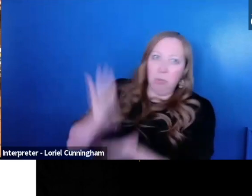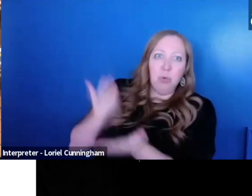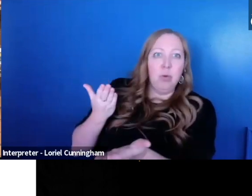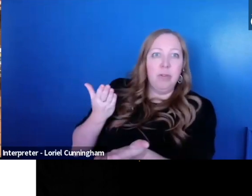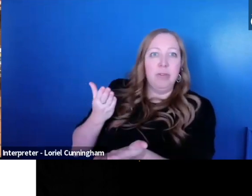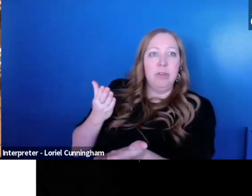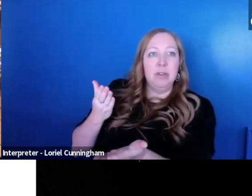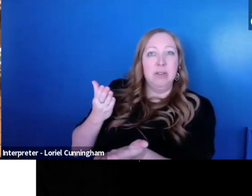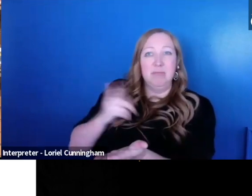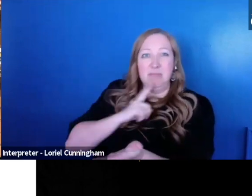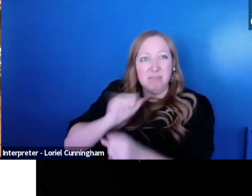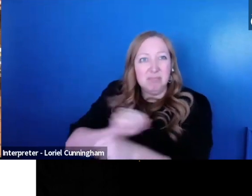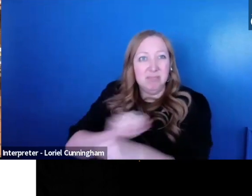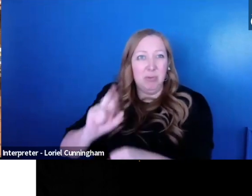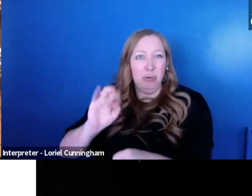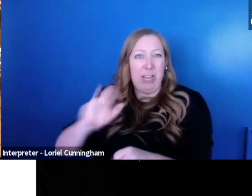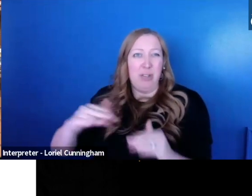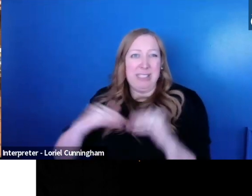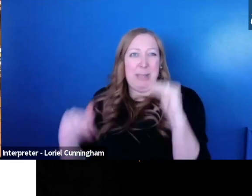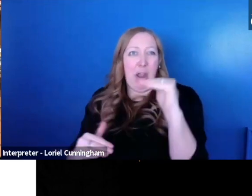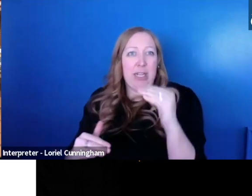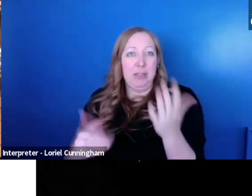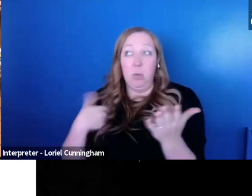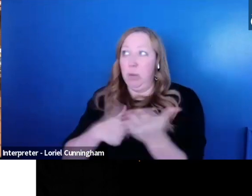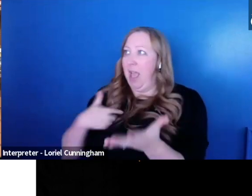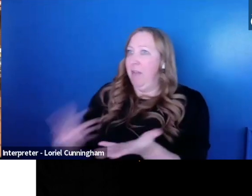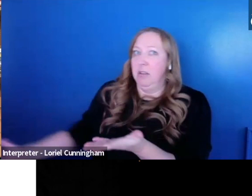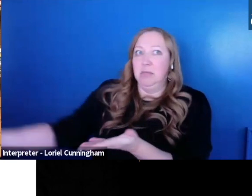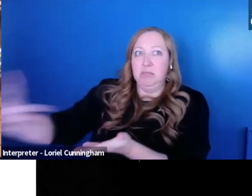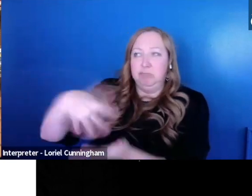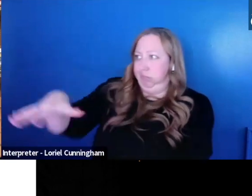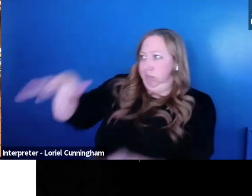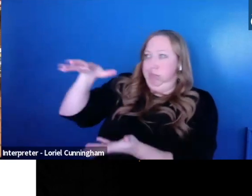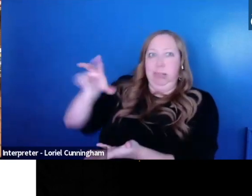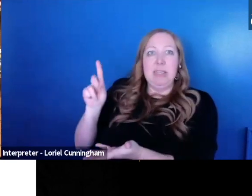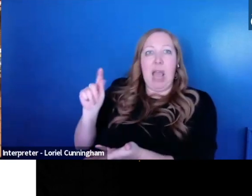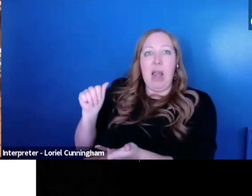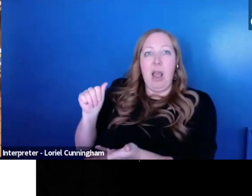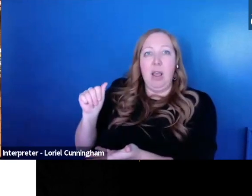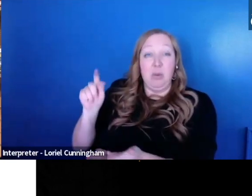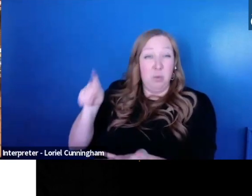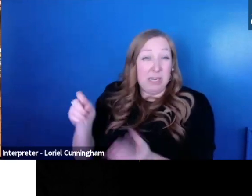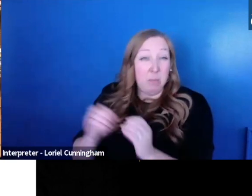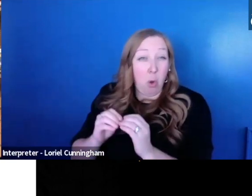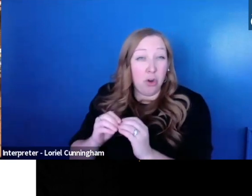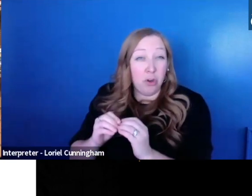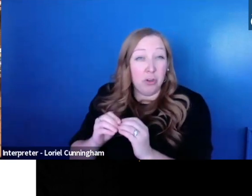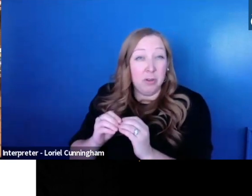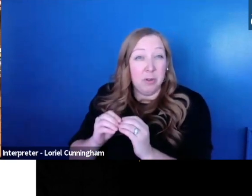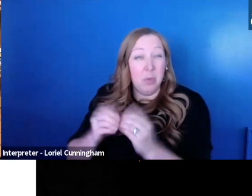act? He essentially said we're at a point that we have enough stamina to know racial disparities exist. Racial